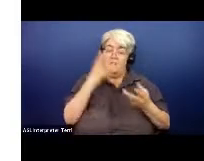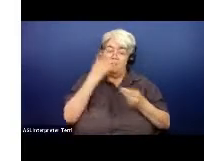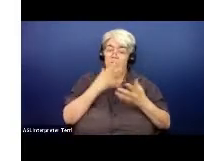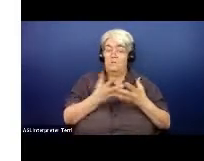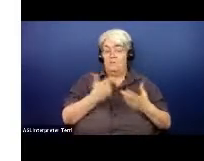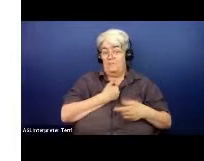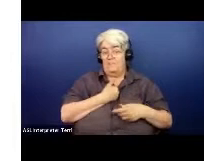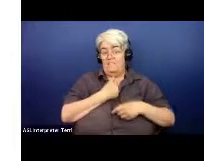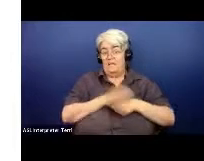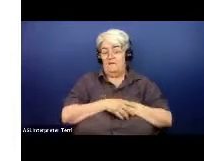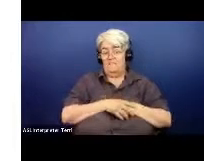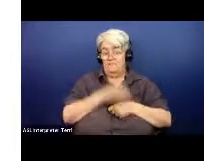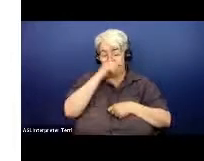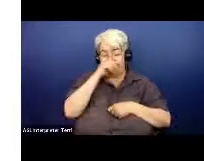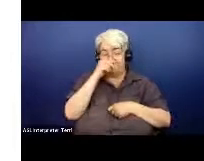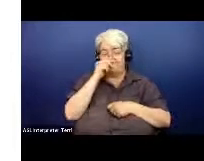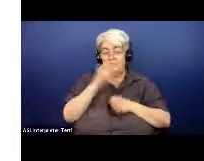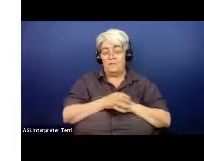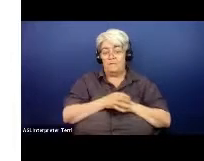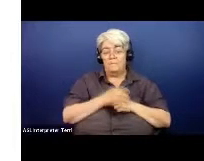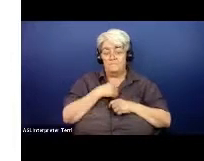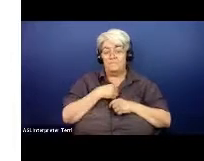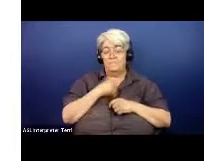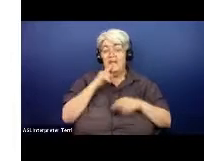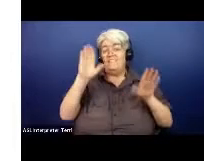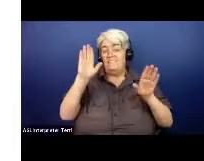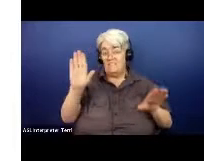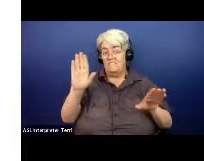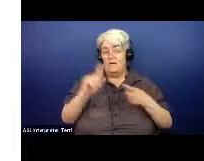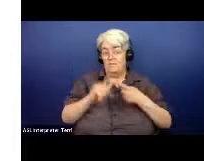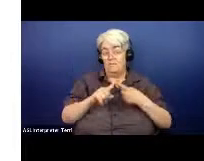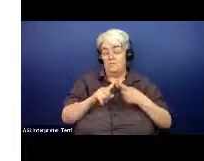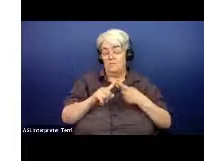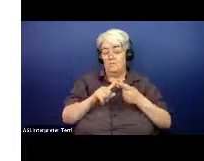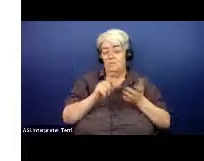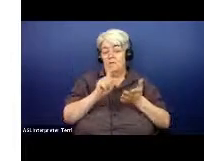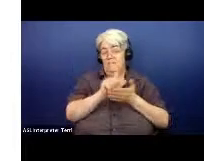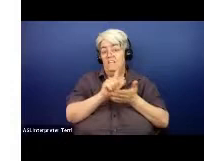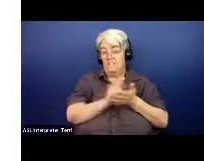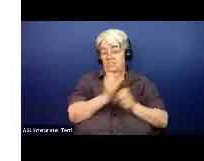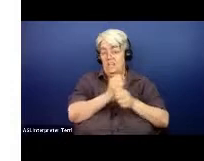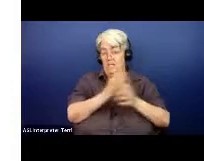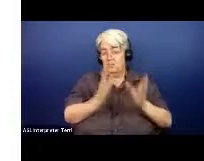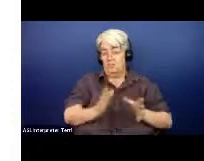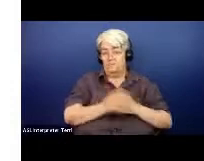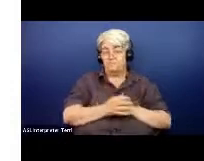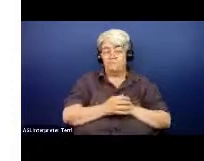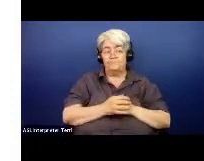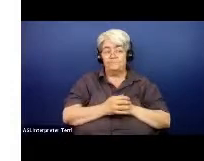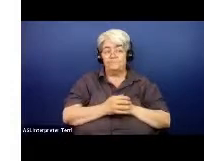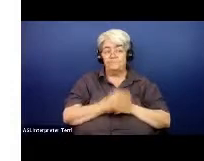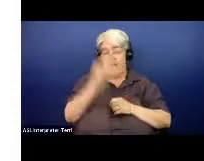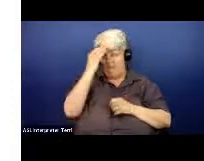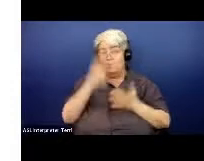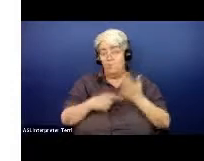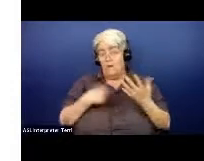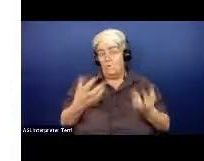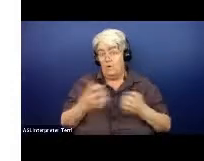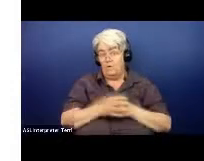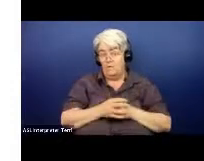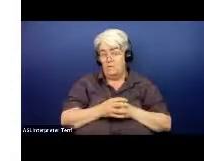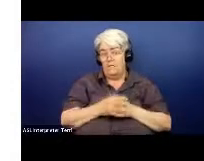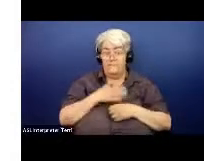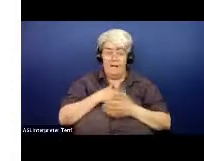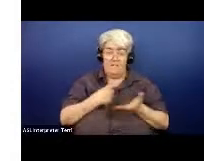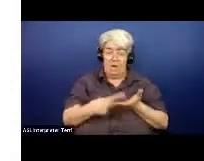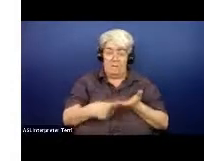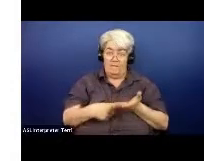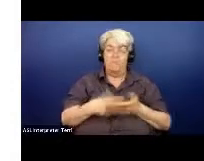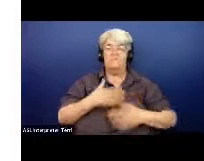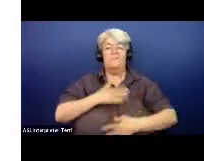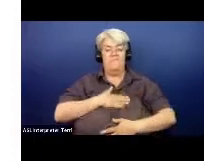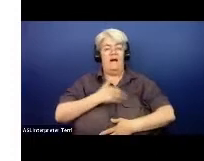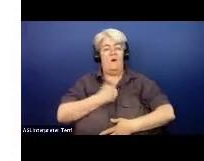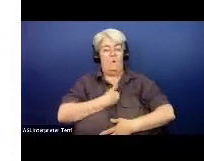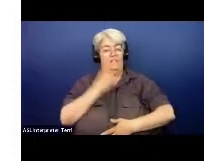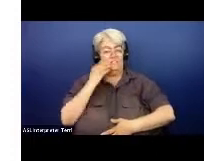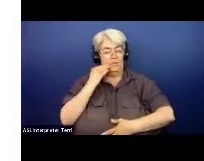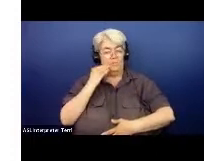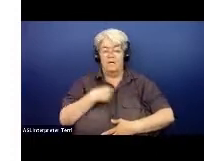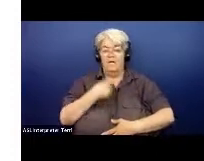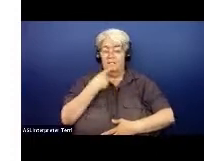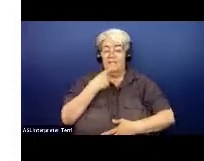by myself. I testified to the legislature. I knew I wanted. They say you become an expert